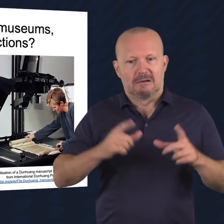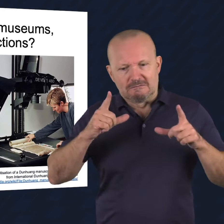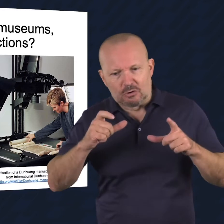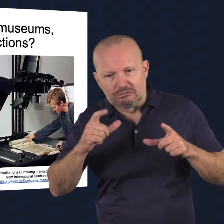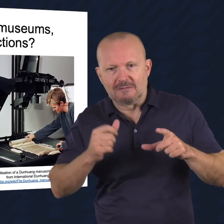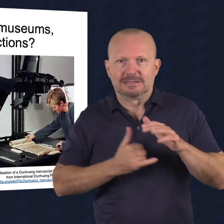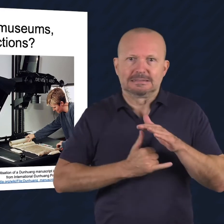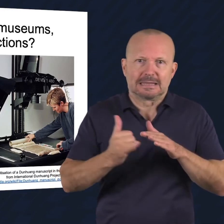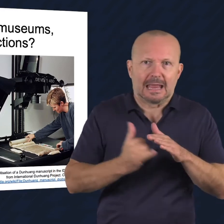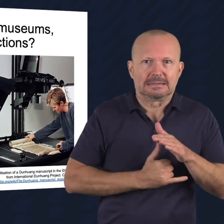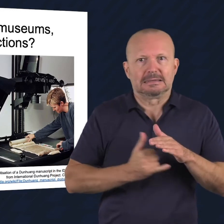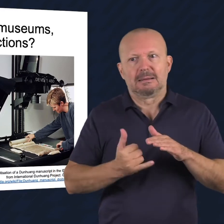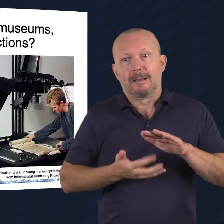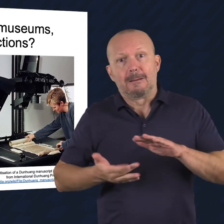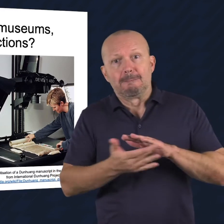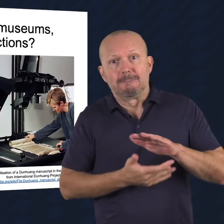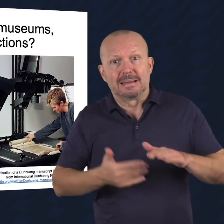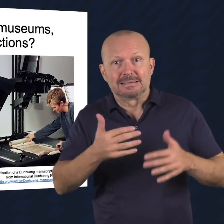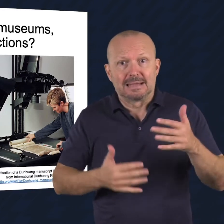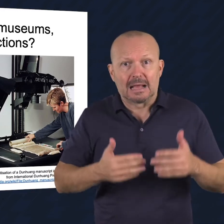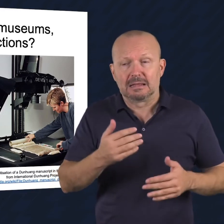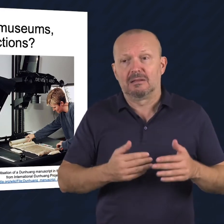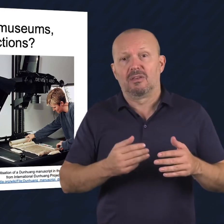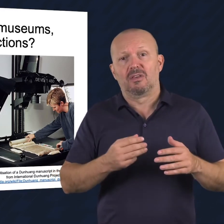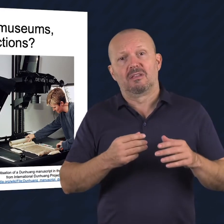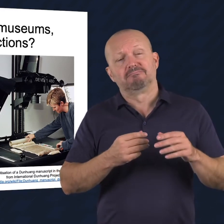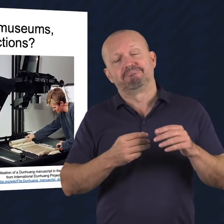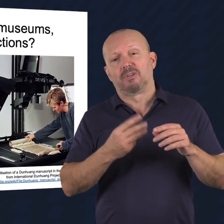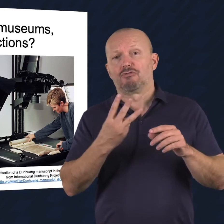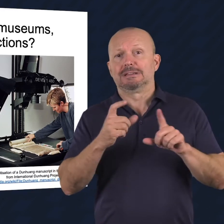Scanning, photographing, organising files and metadata, 3D scanning,